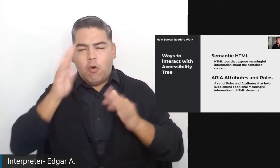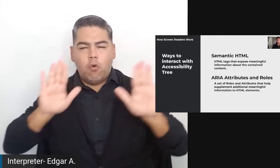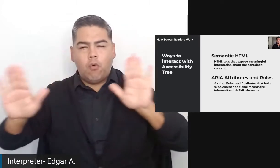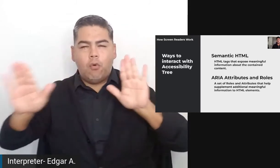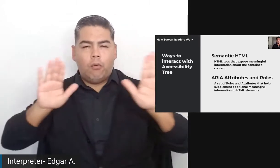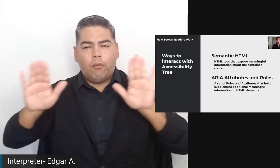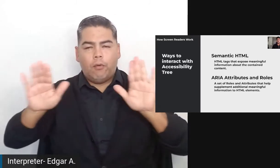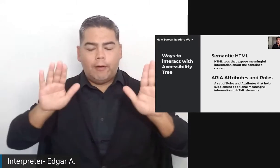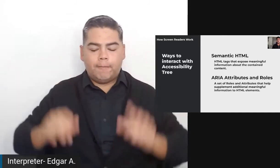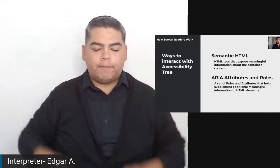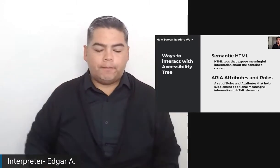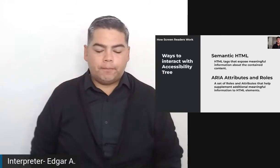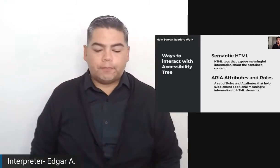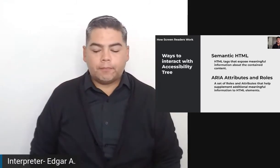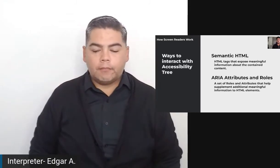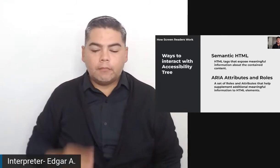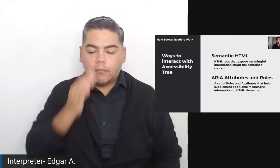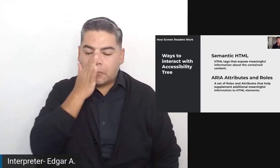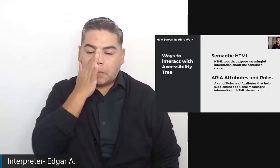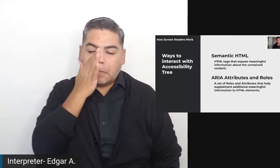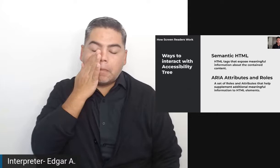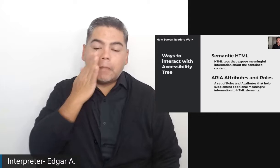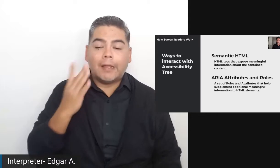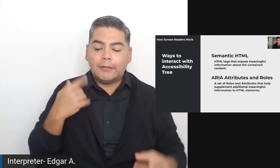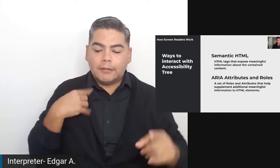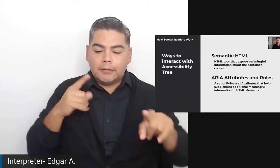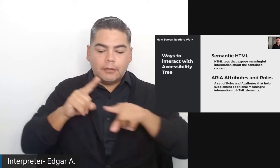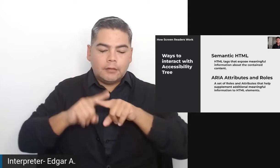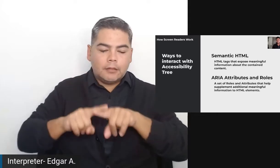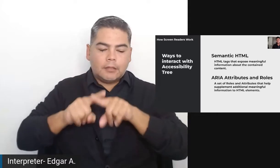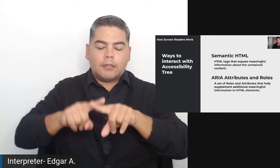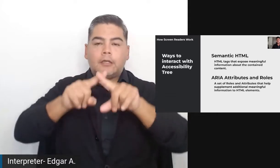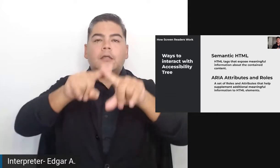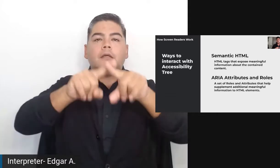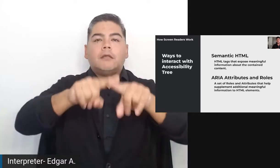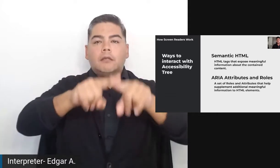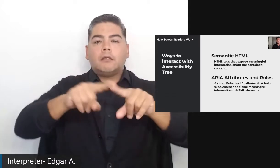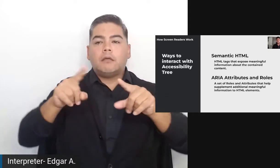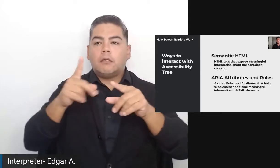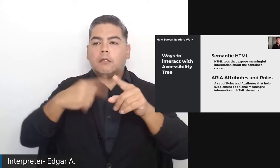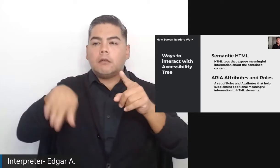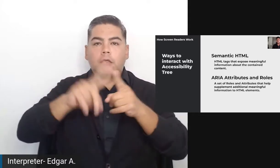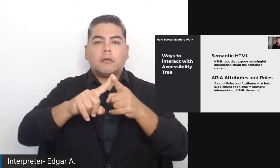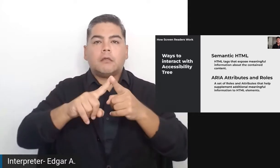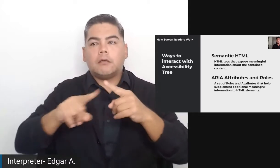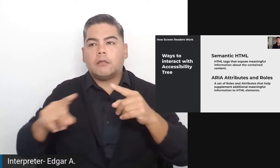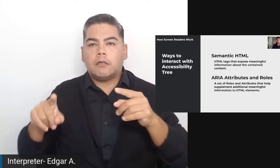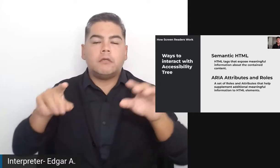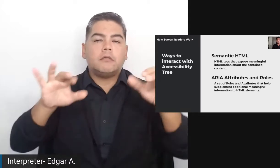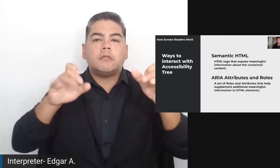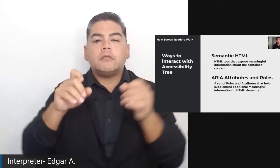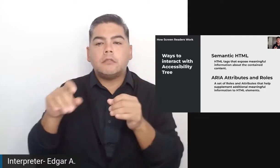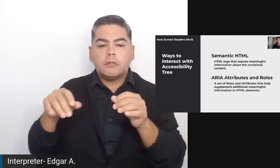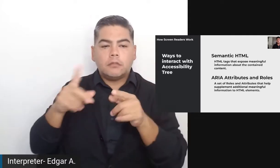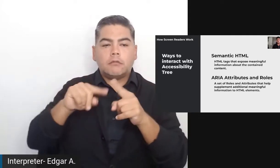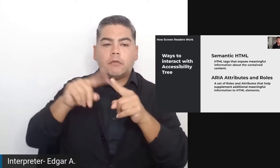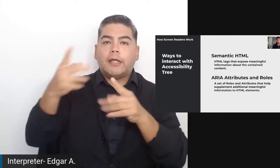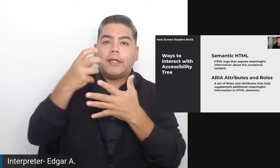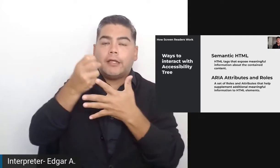And depending on when the user drags the menu, you would be writing JavaScript code, so that you can update the attribute’s value,